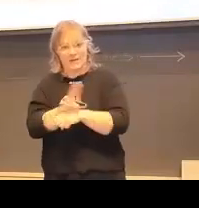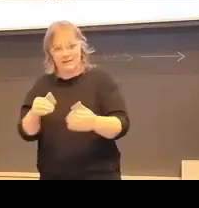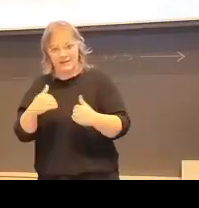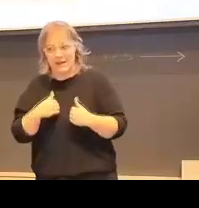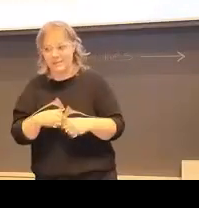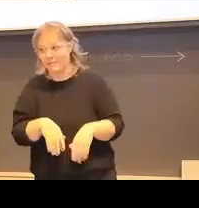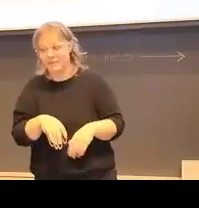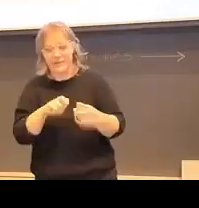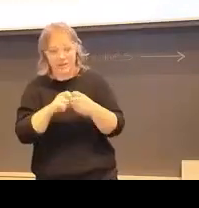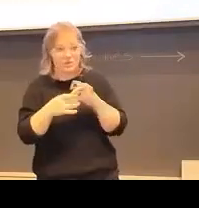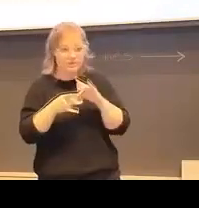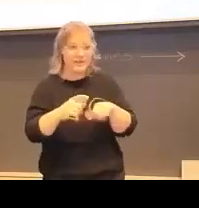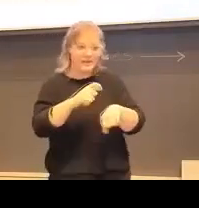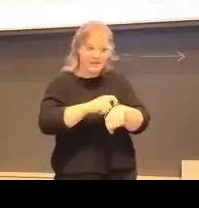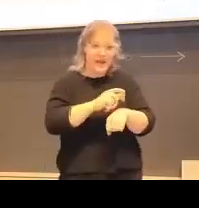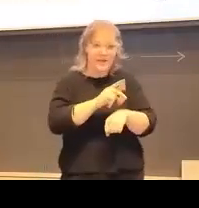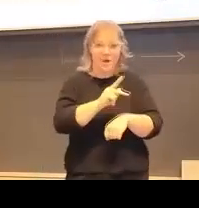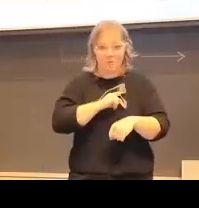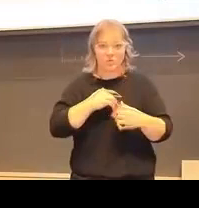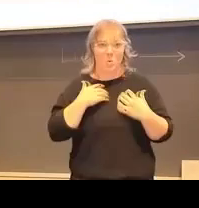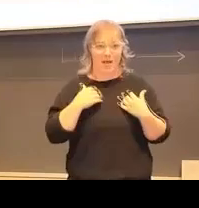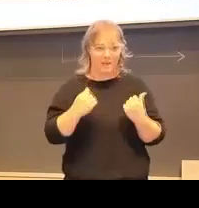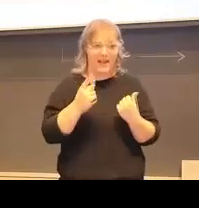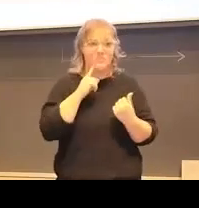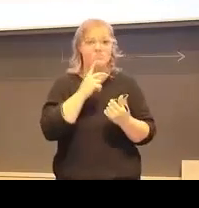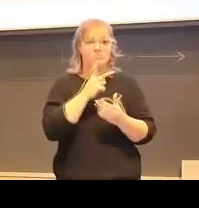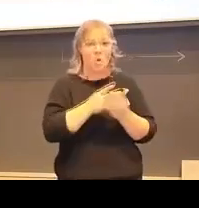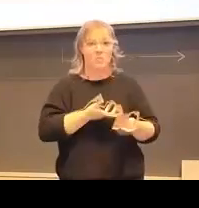regarding time and personal well-being were both being expressed these conversations bring